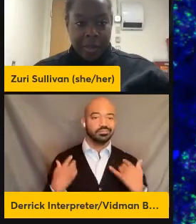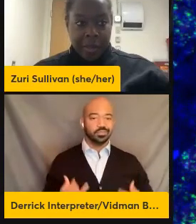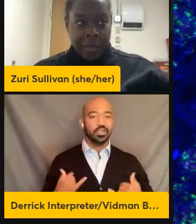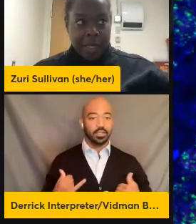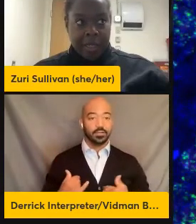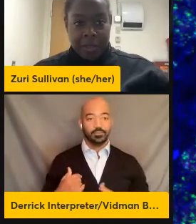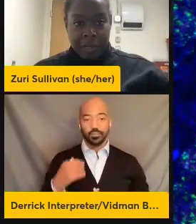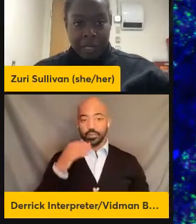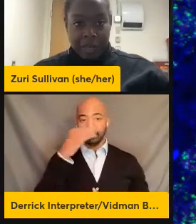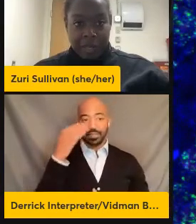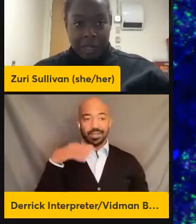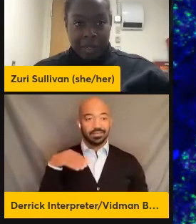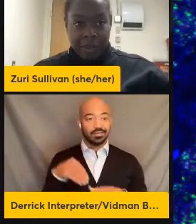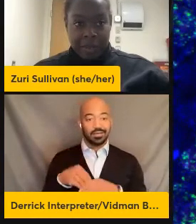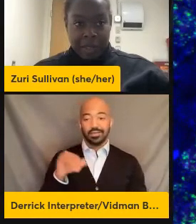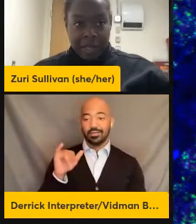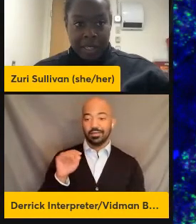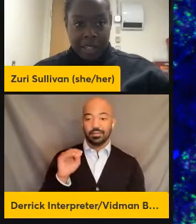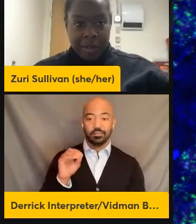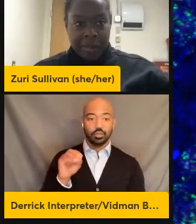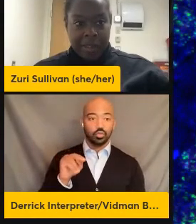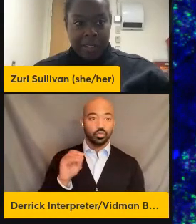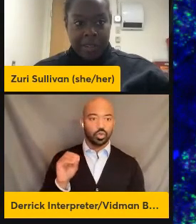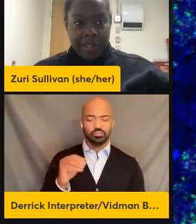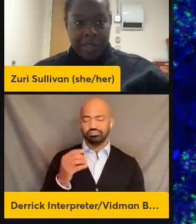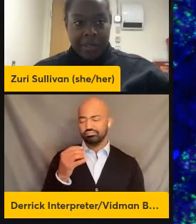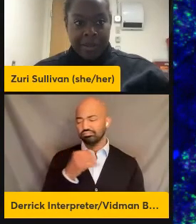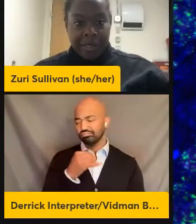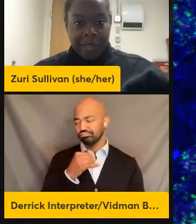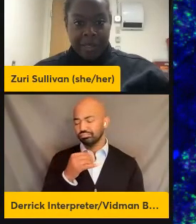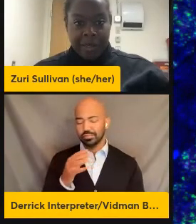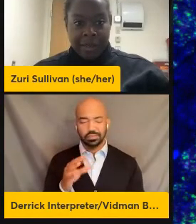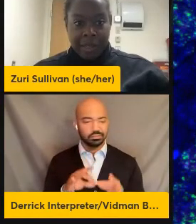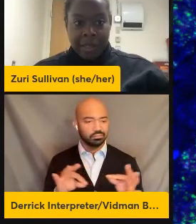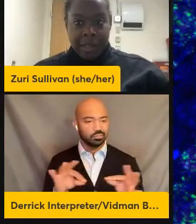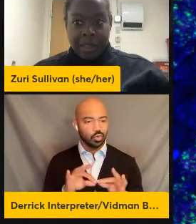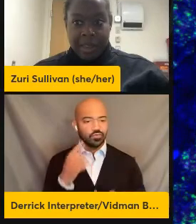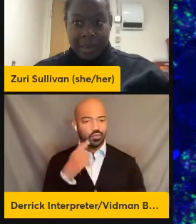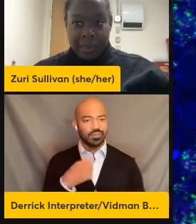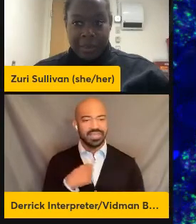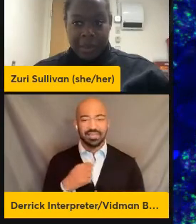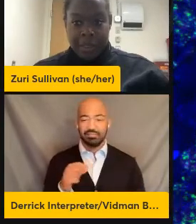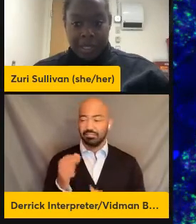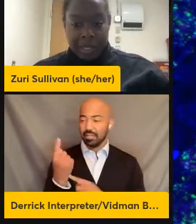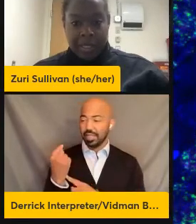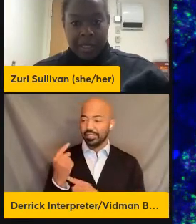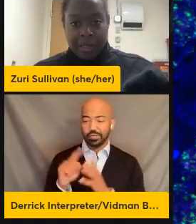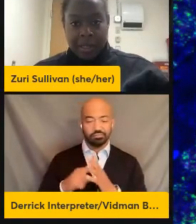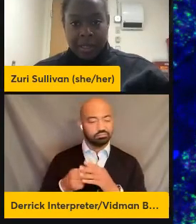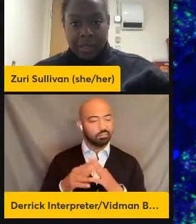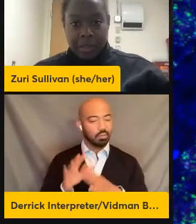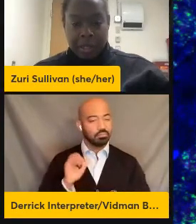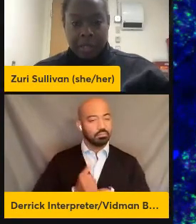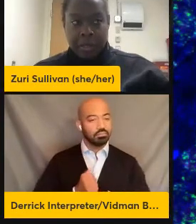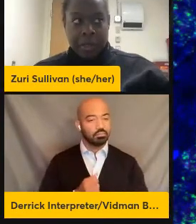amino meant so much to me last year when it was founded. So it's really an honor to be presenting to this audience in particular.